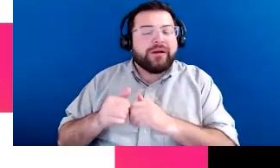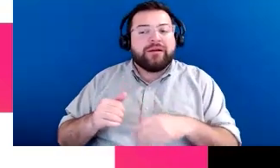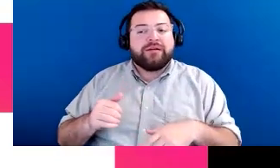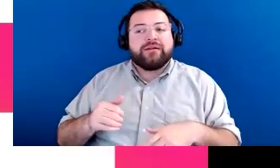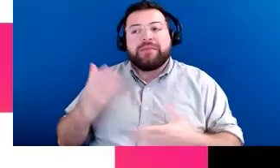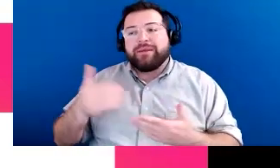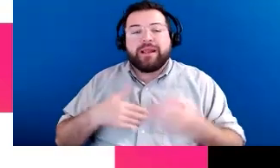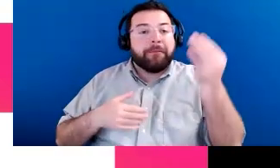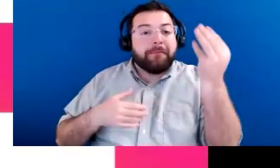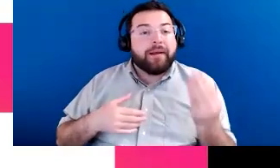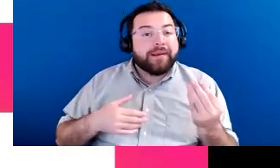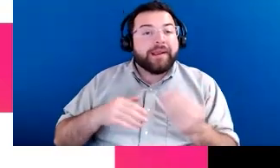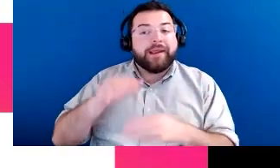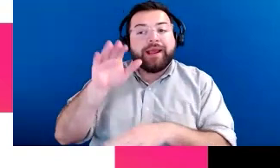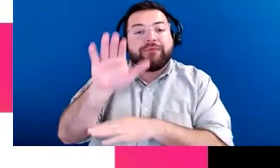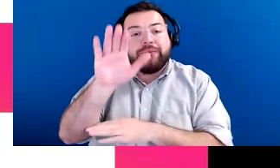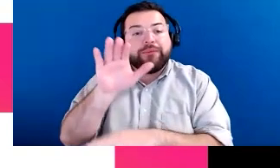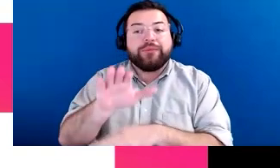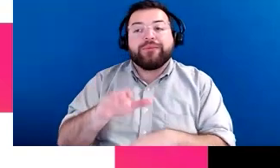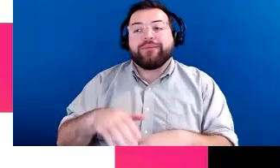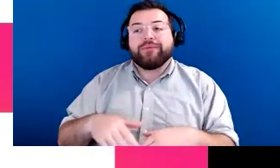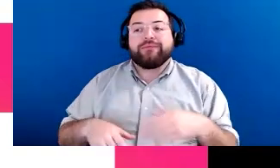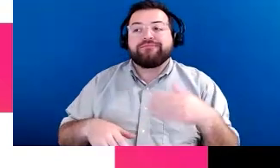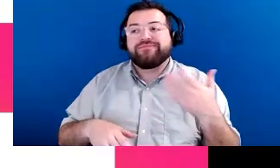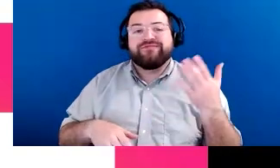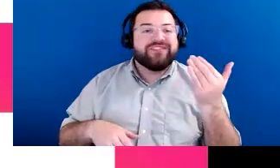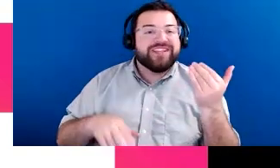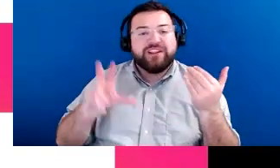afternoon, you know, 15, 30 minutes before your office hour,